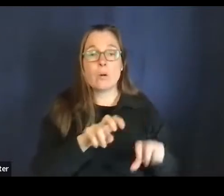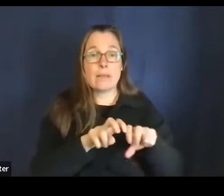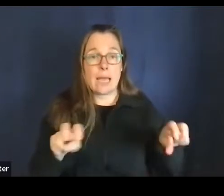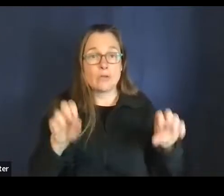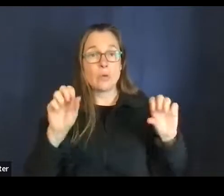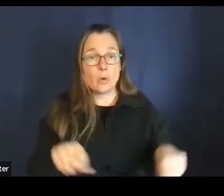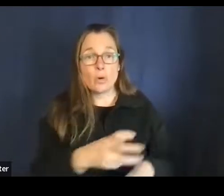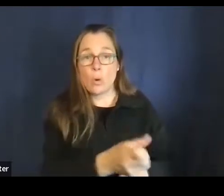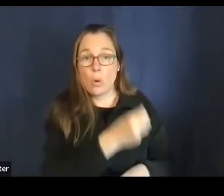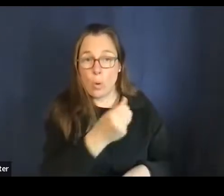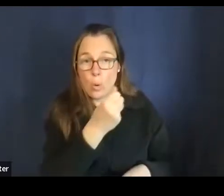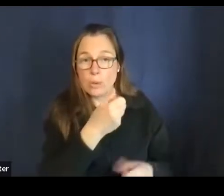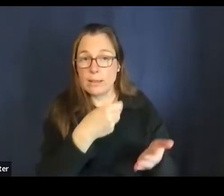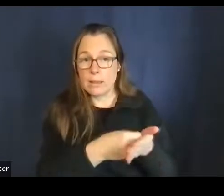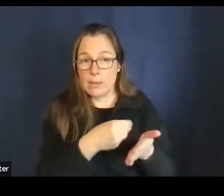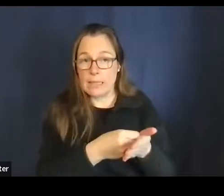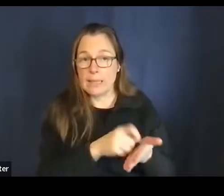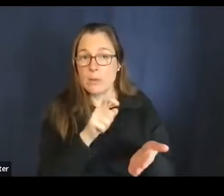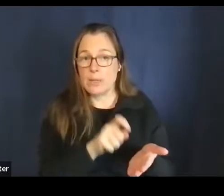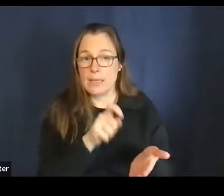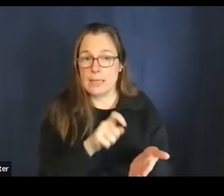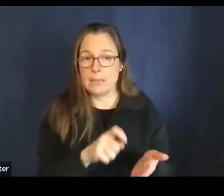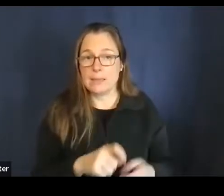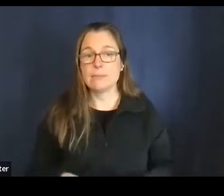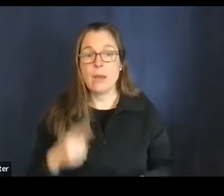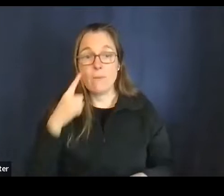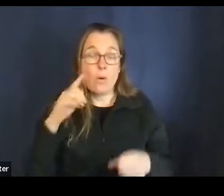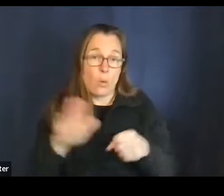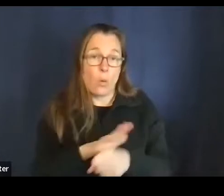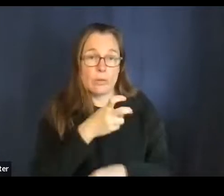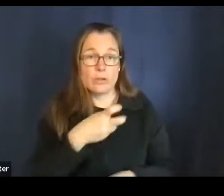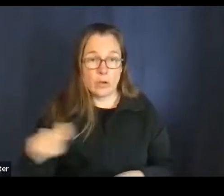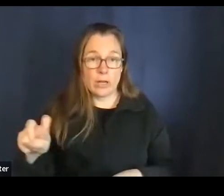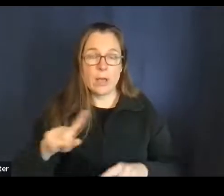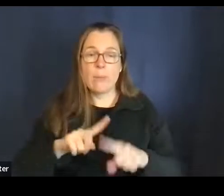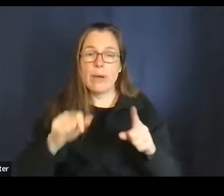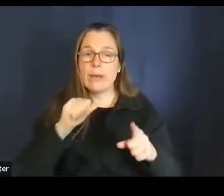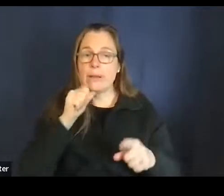just about as much as is needed potentially for the entire change. But not all of that is needed right now.